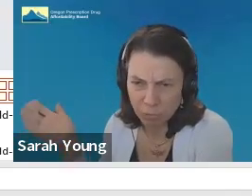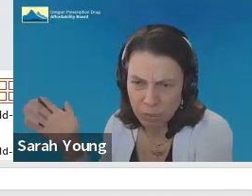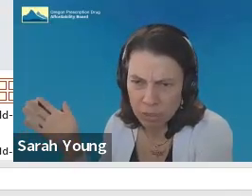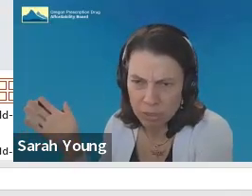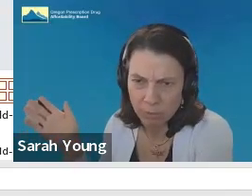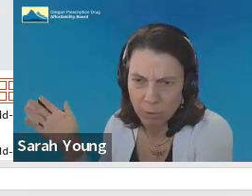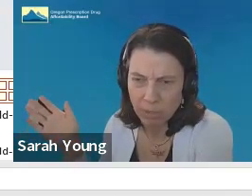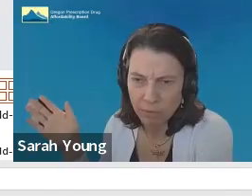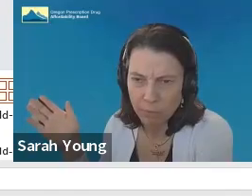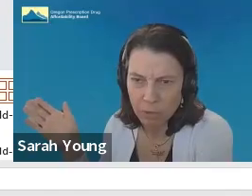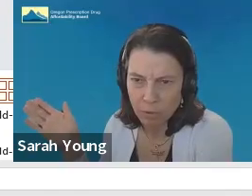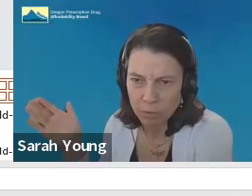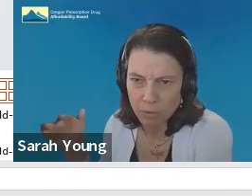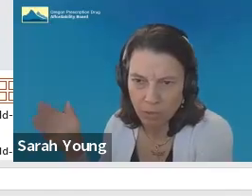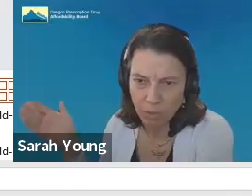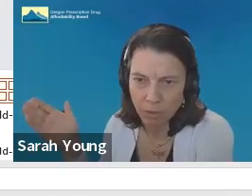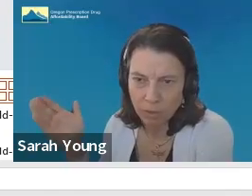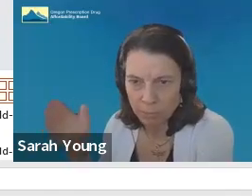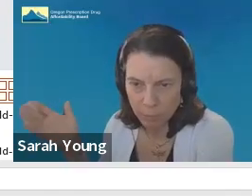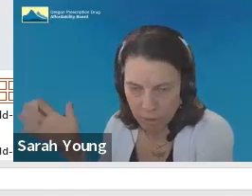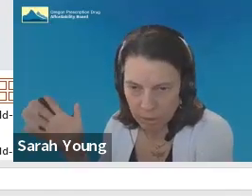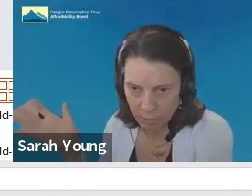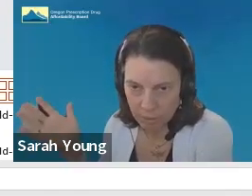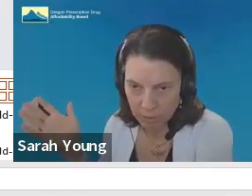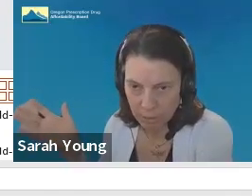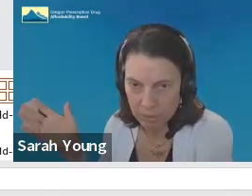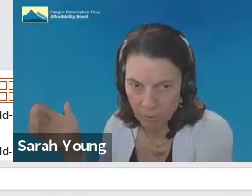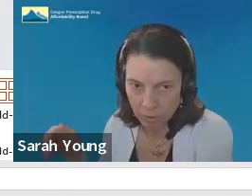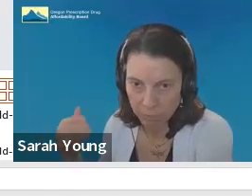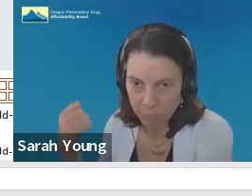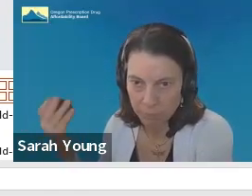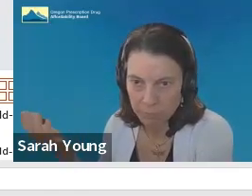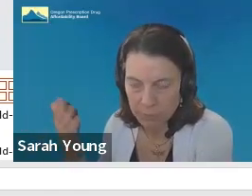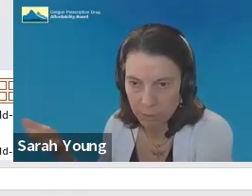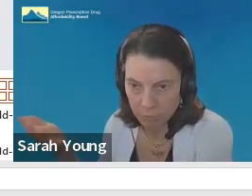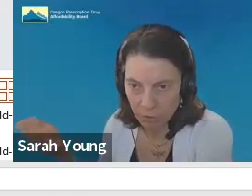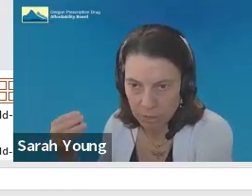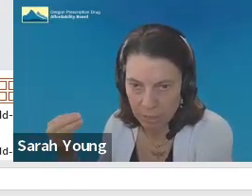at the three-digit zip code level but those are multi-county areas so they're somewhat difficult